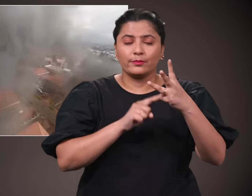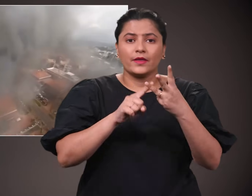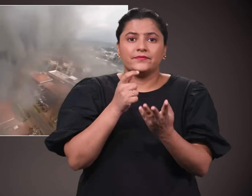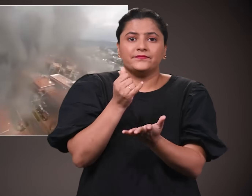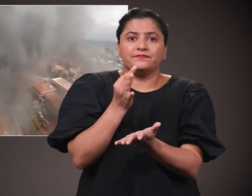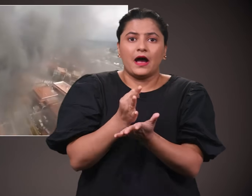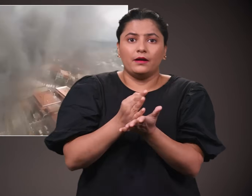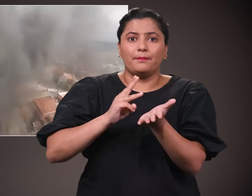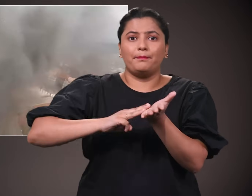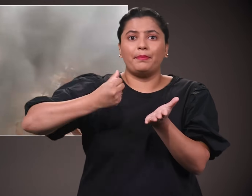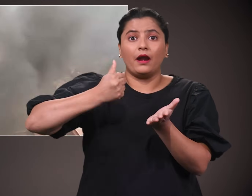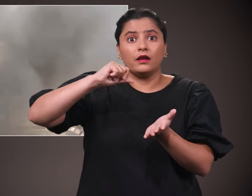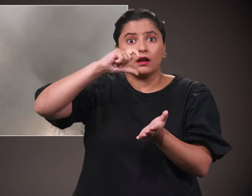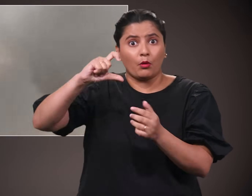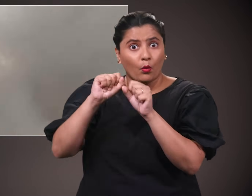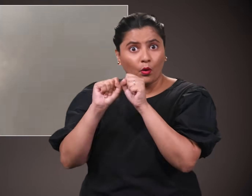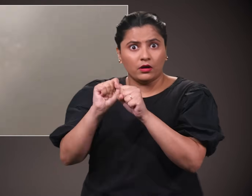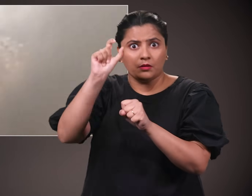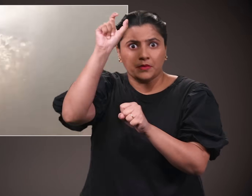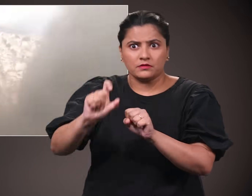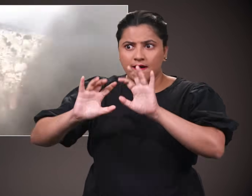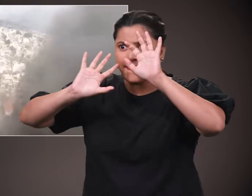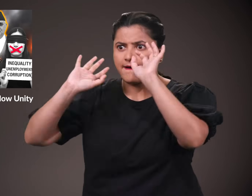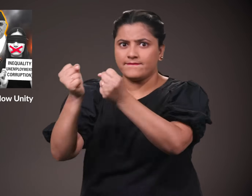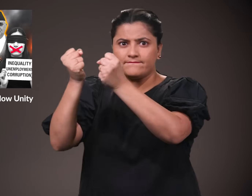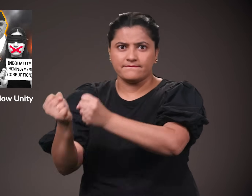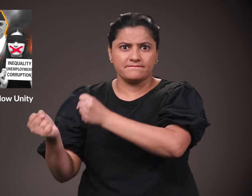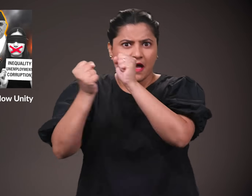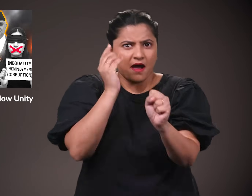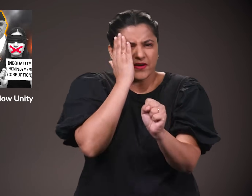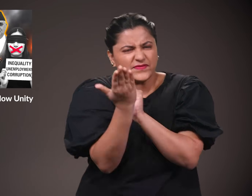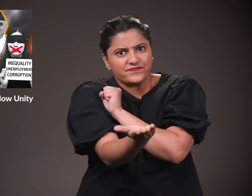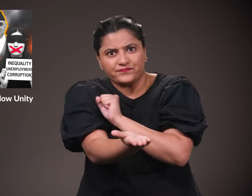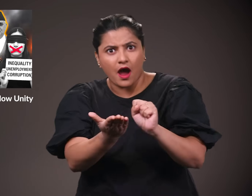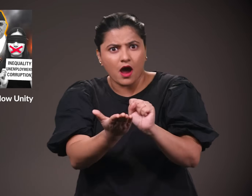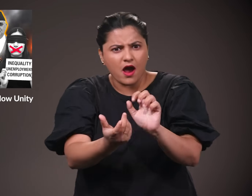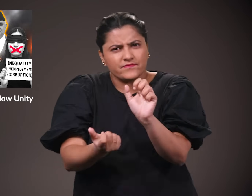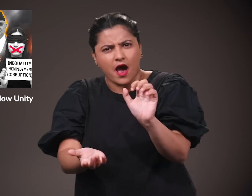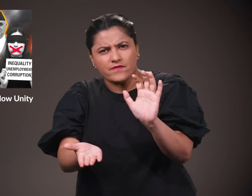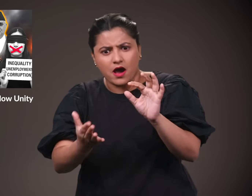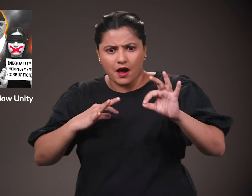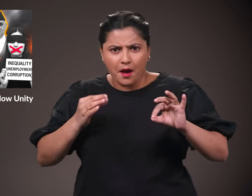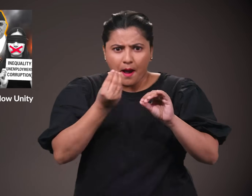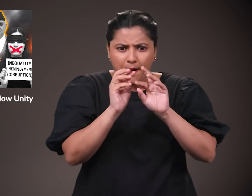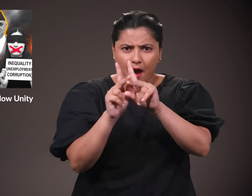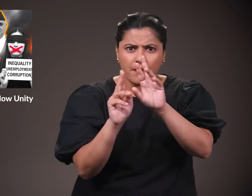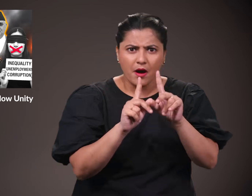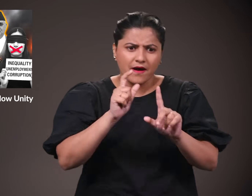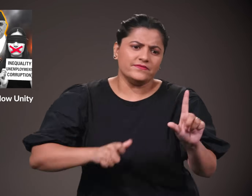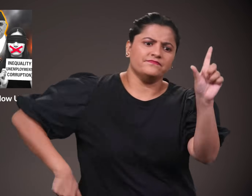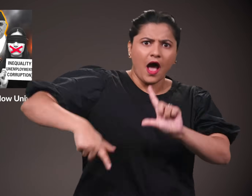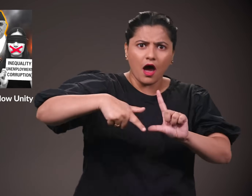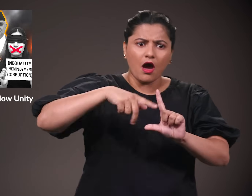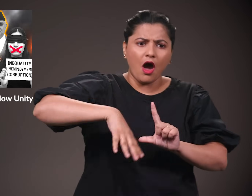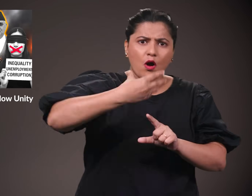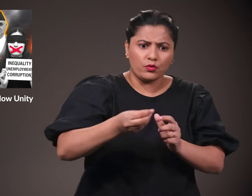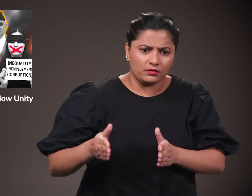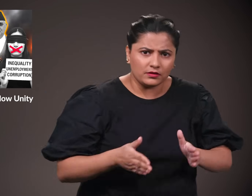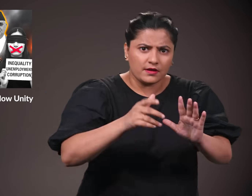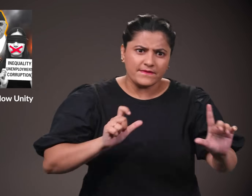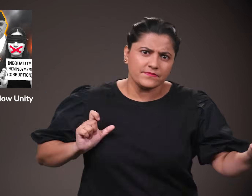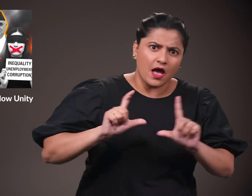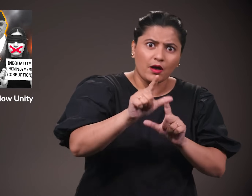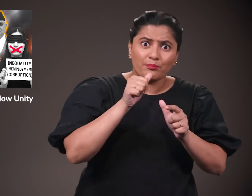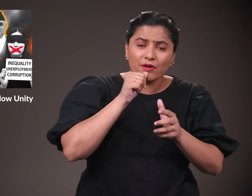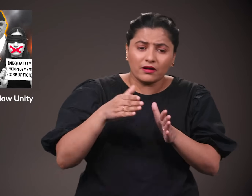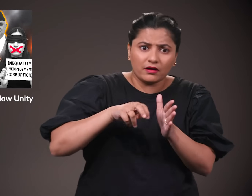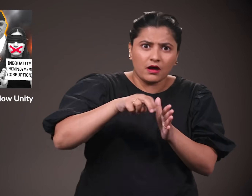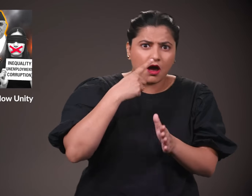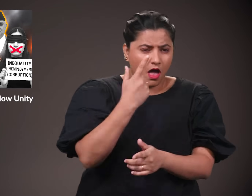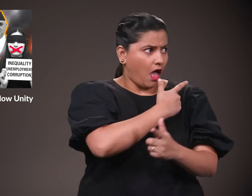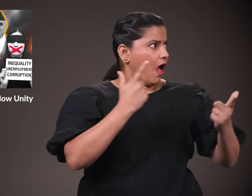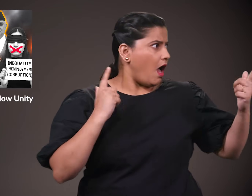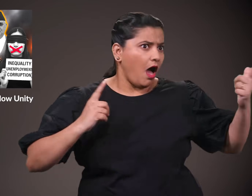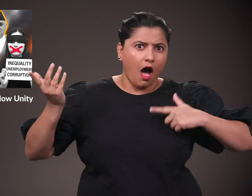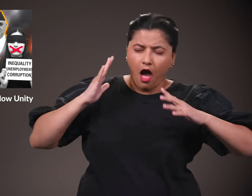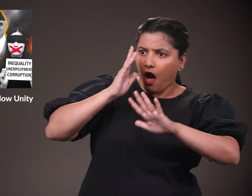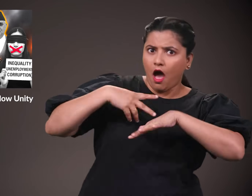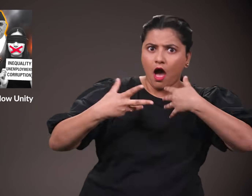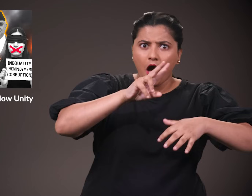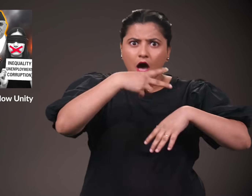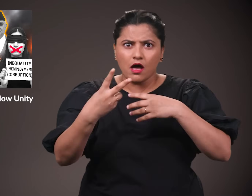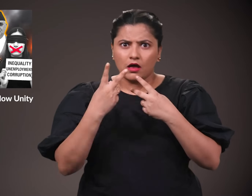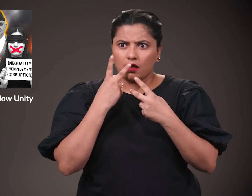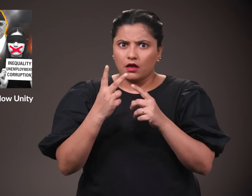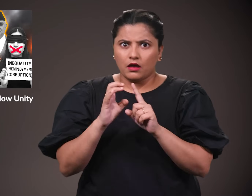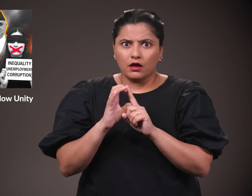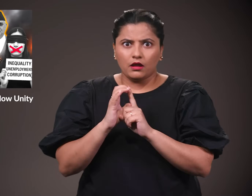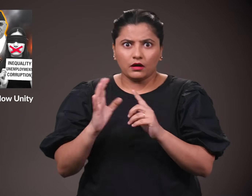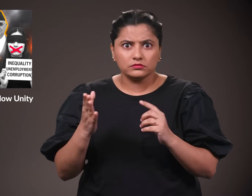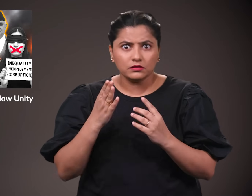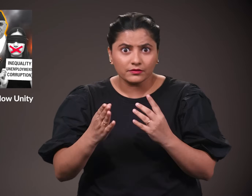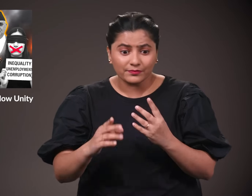3. The Finance Minister was dragged out, beaten by protesters in the streets. Unbelievable!